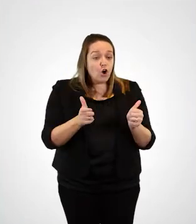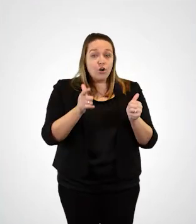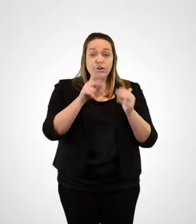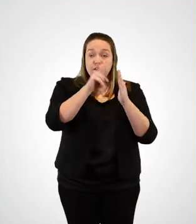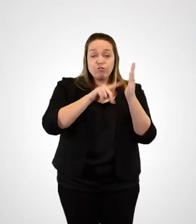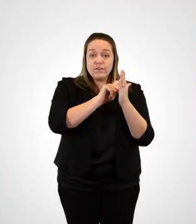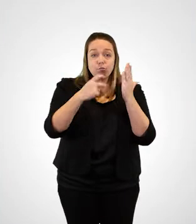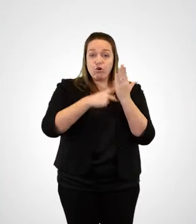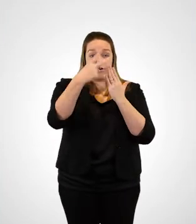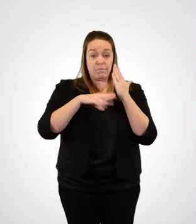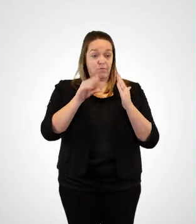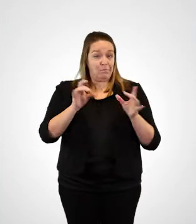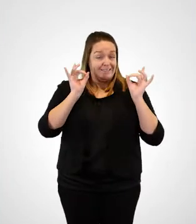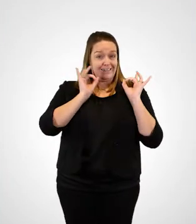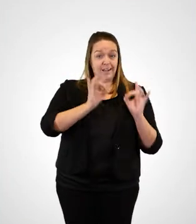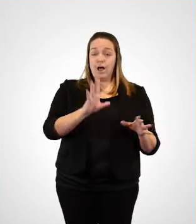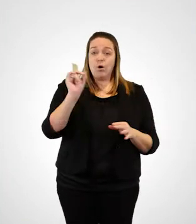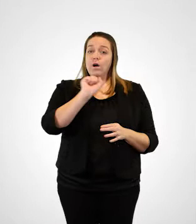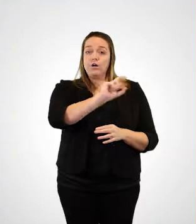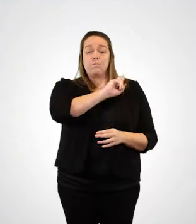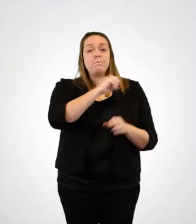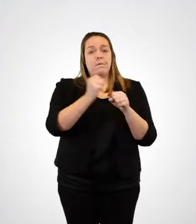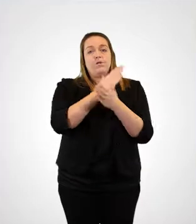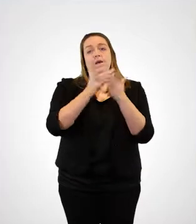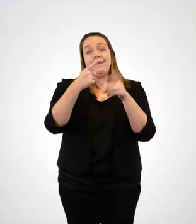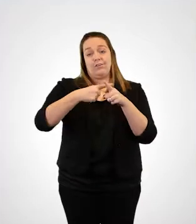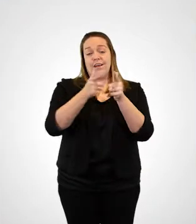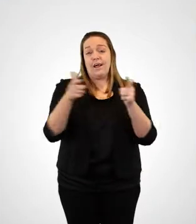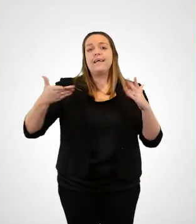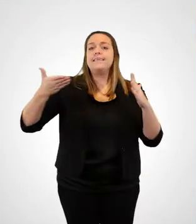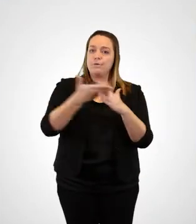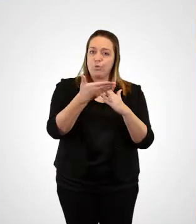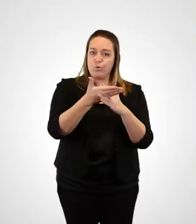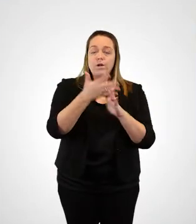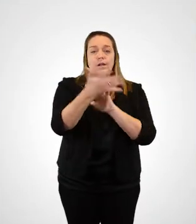from the get-go is making the English language accessible so that it can be acquired.